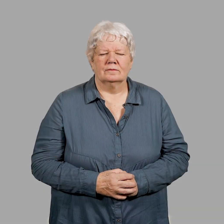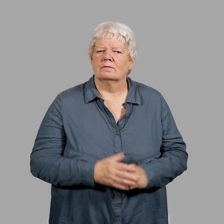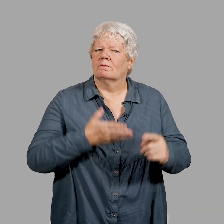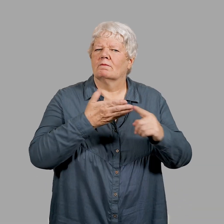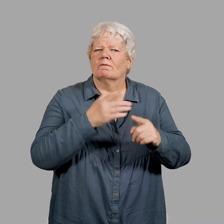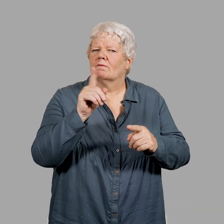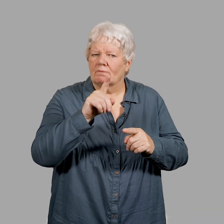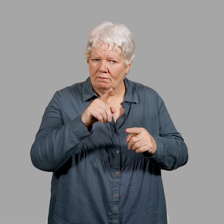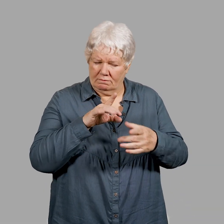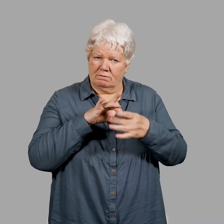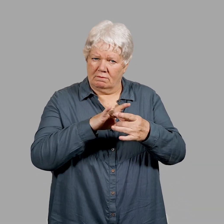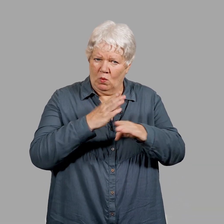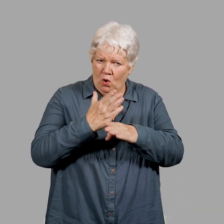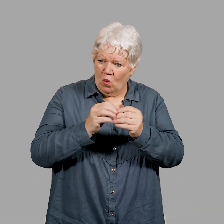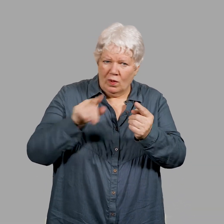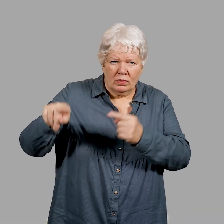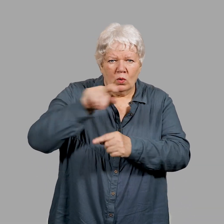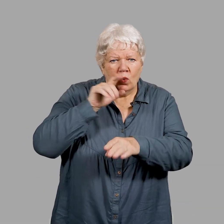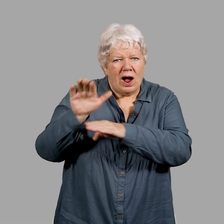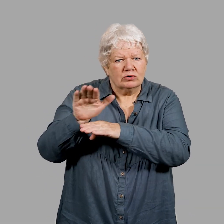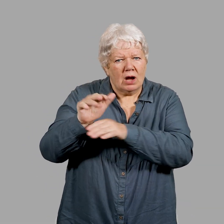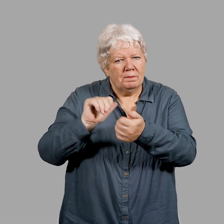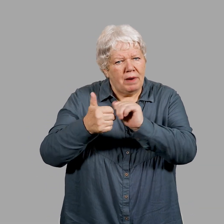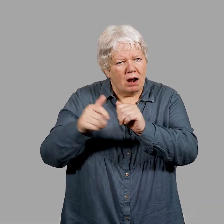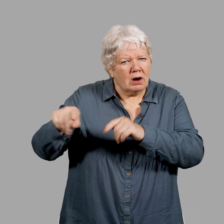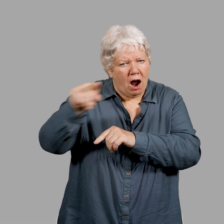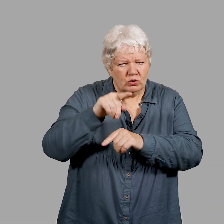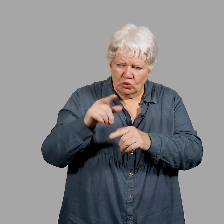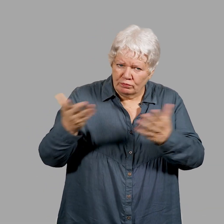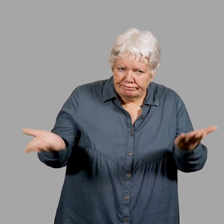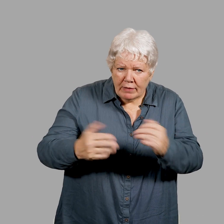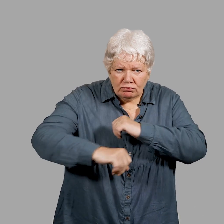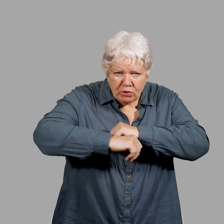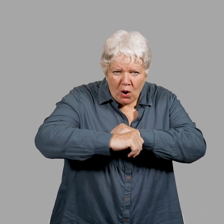Objective: Work with external partners to promote